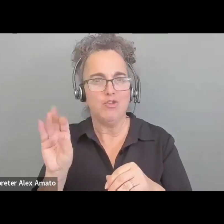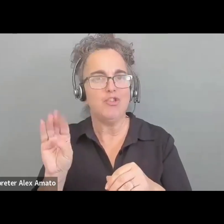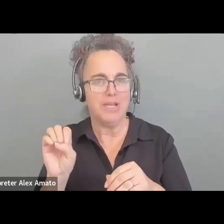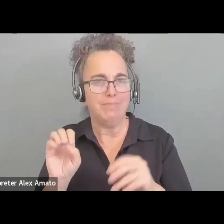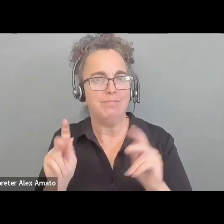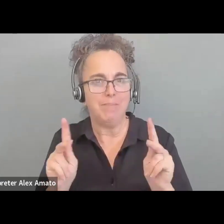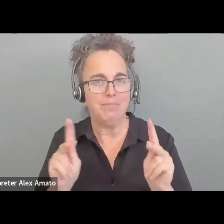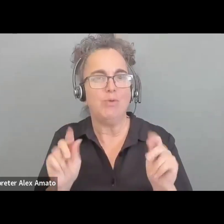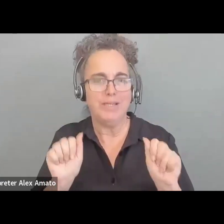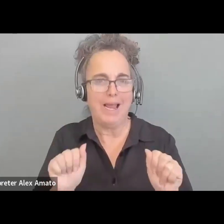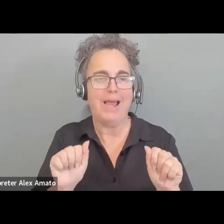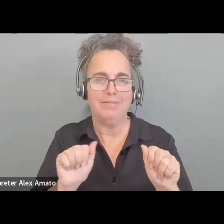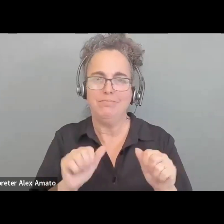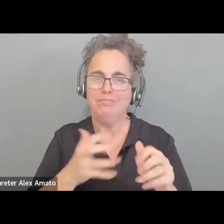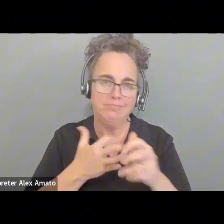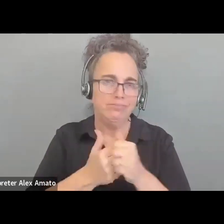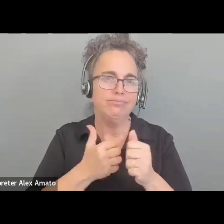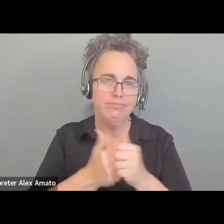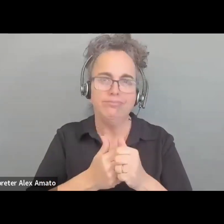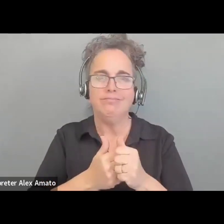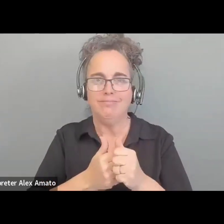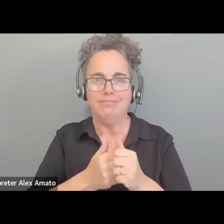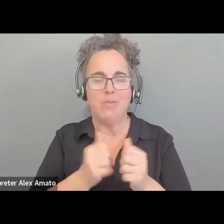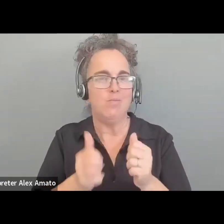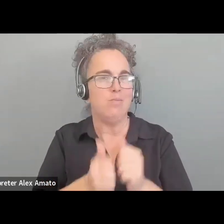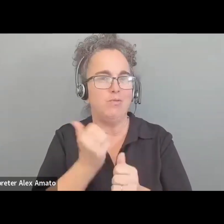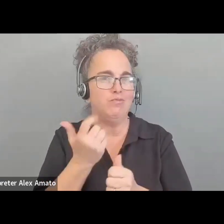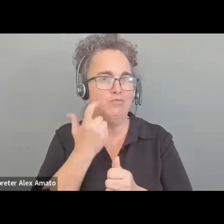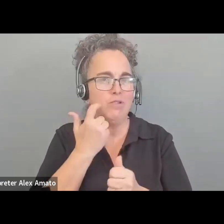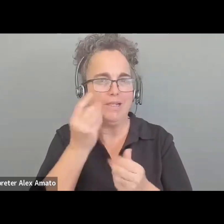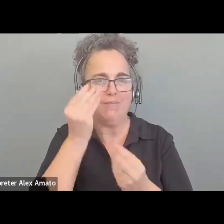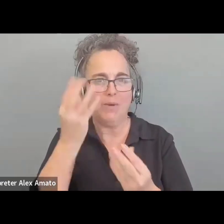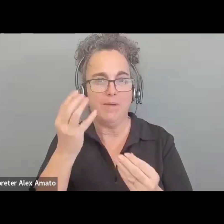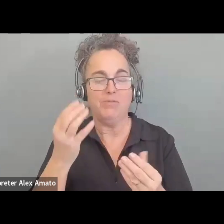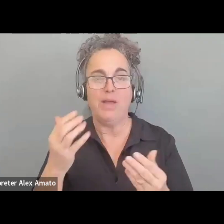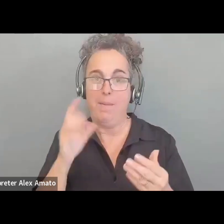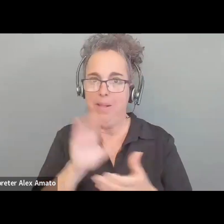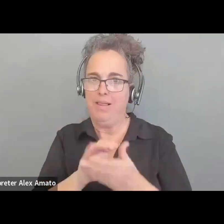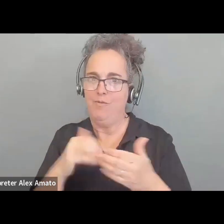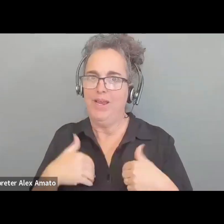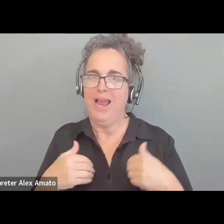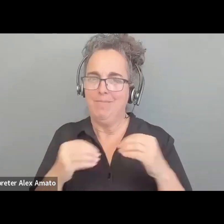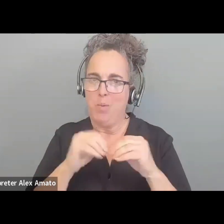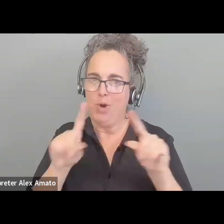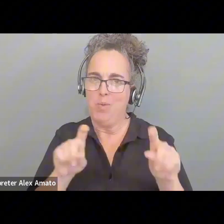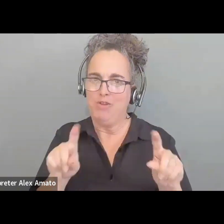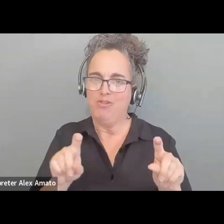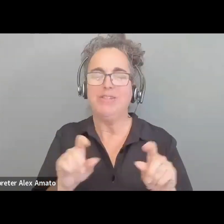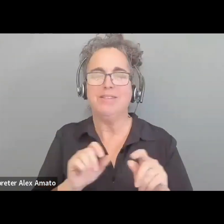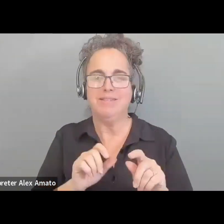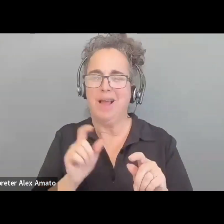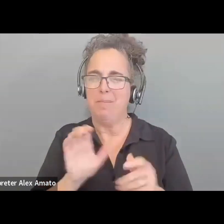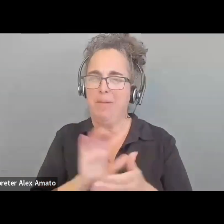This is Kate. Thank you for that. We have more questions than I think we'll have time for, so I'm just trying to pick out a few